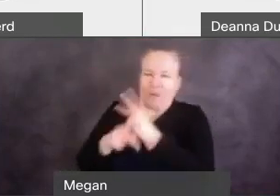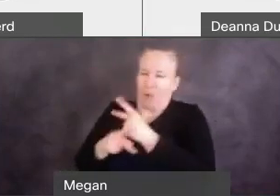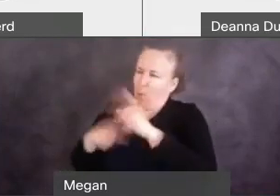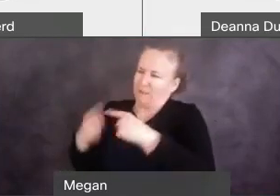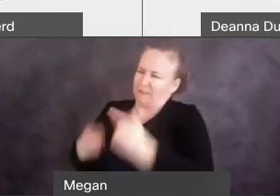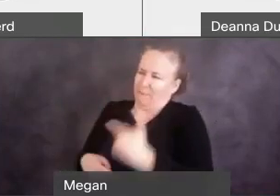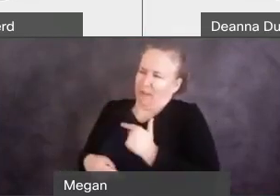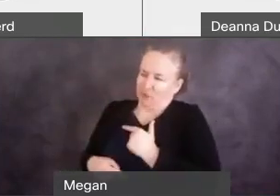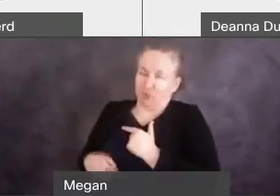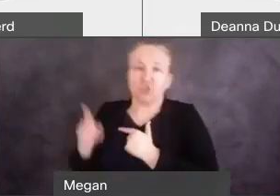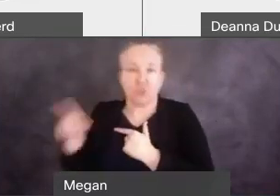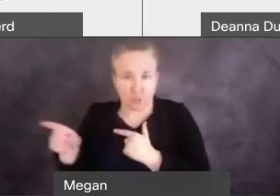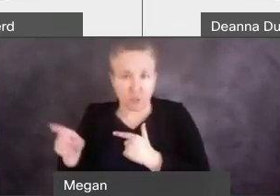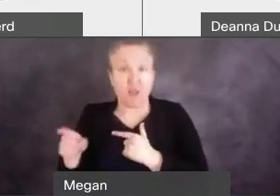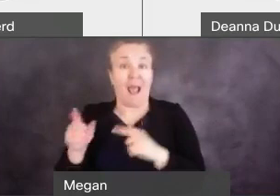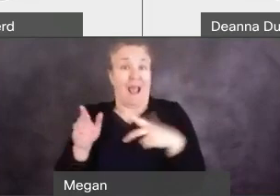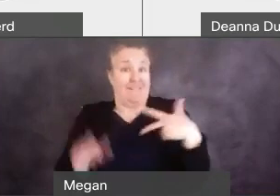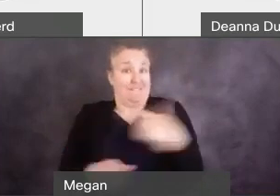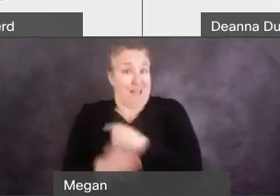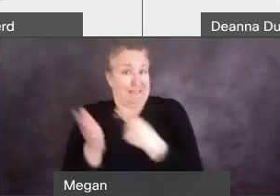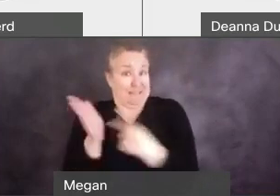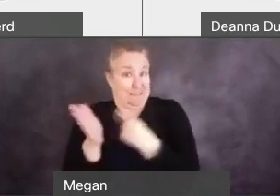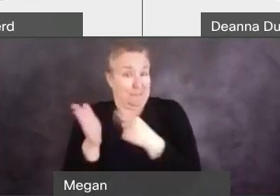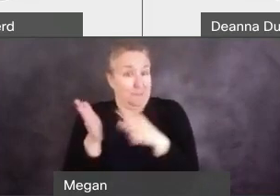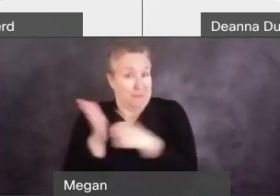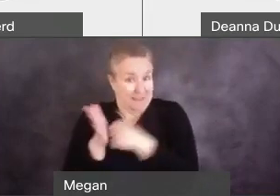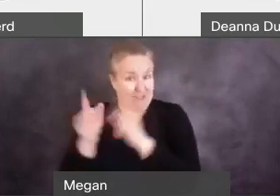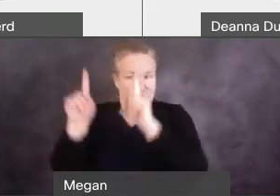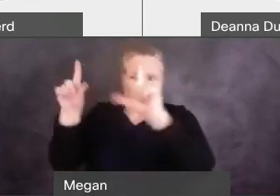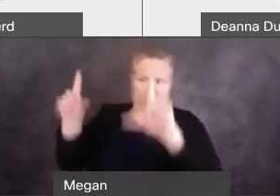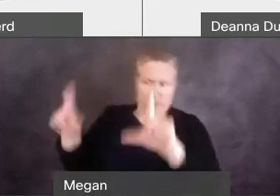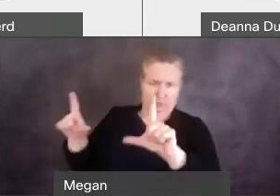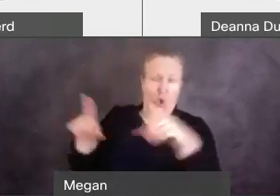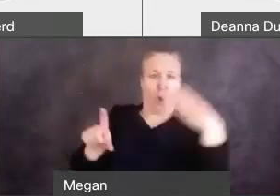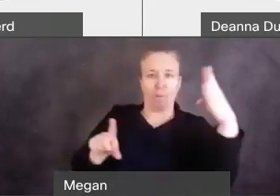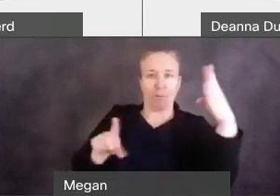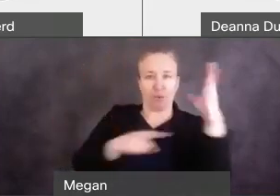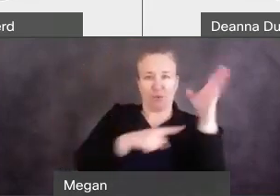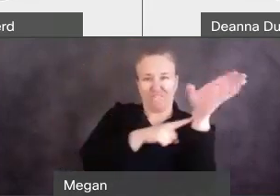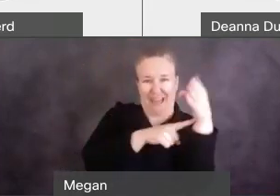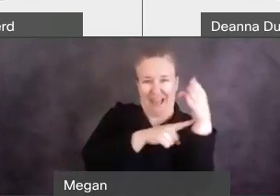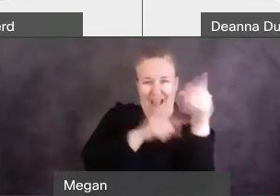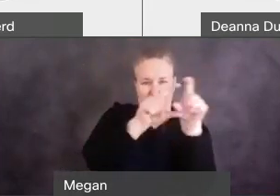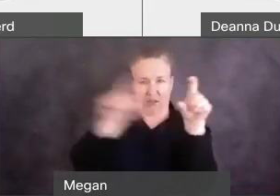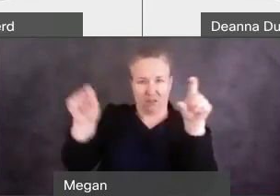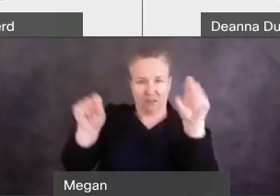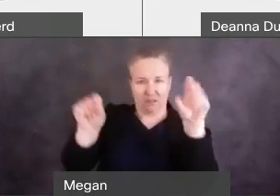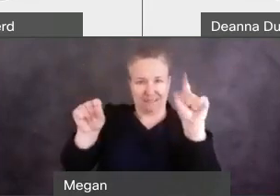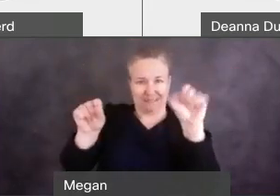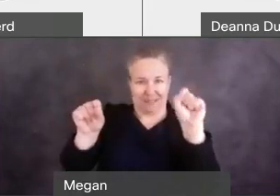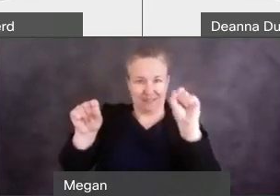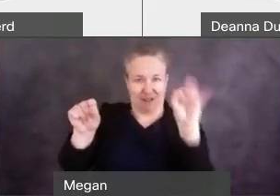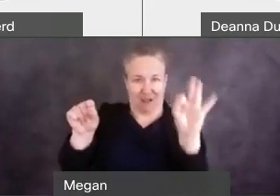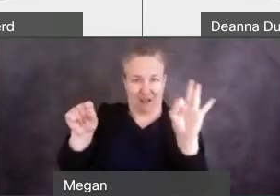On our vaccine page, there's now a link next to a blue flag that says "Status of Vaccine Registrants."